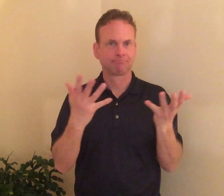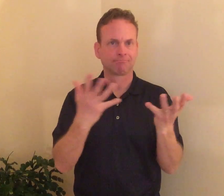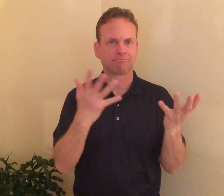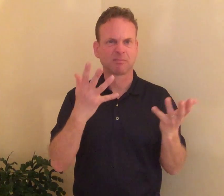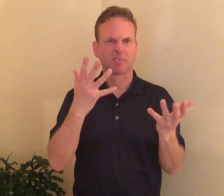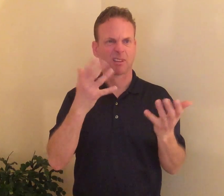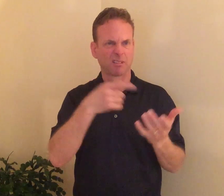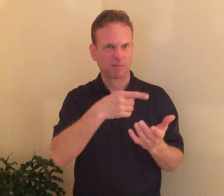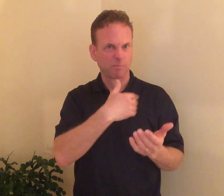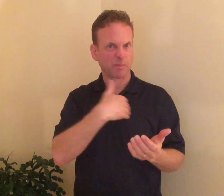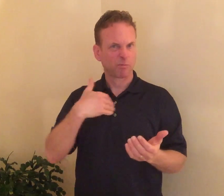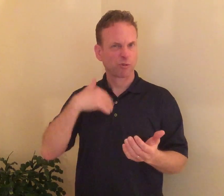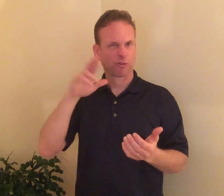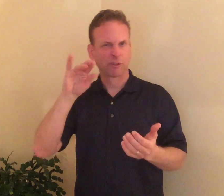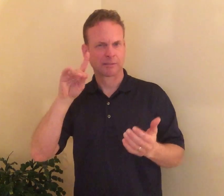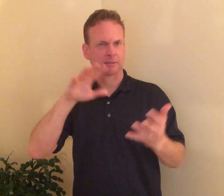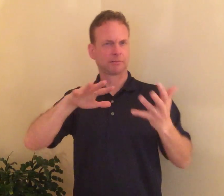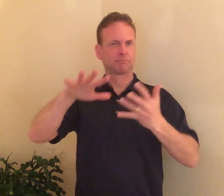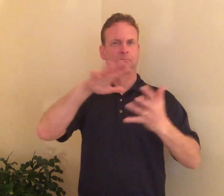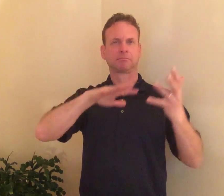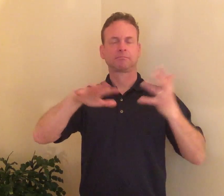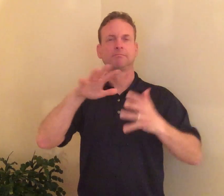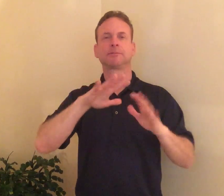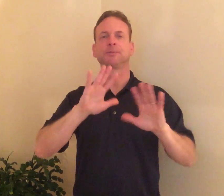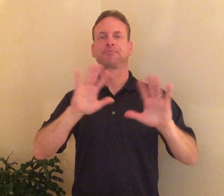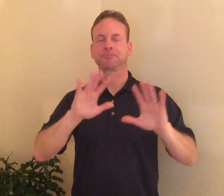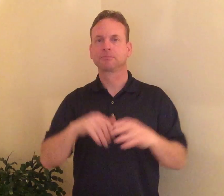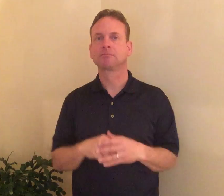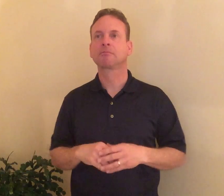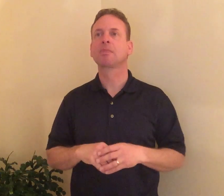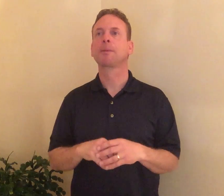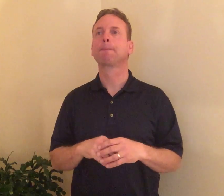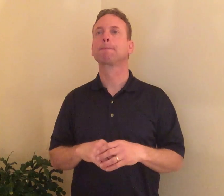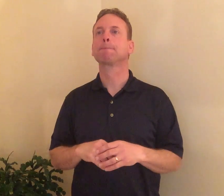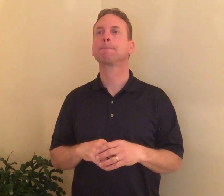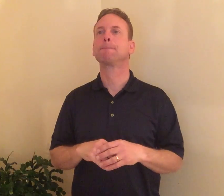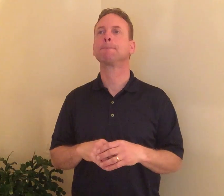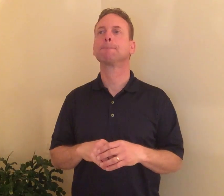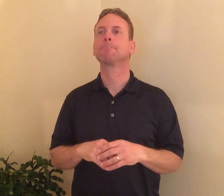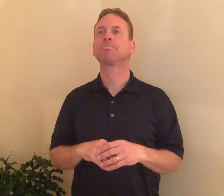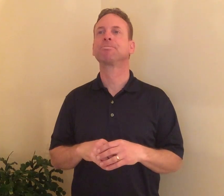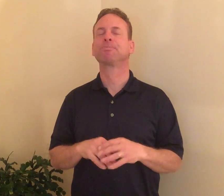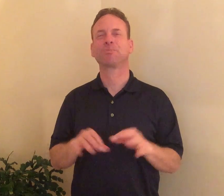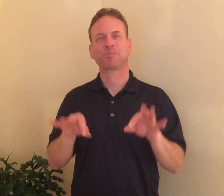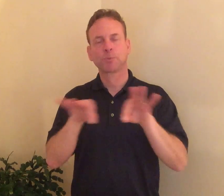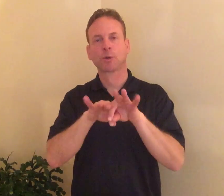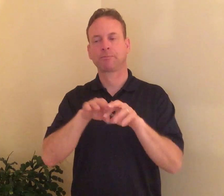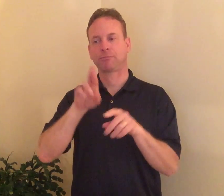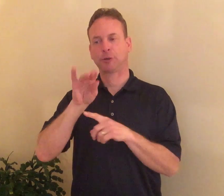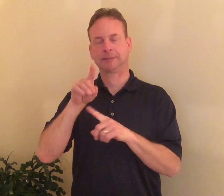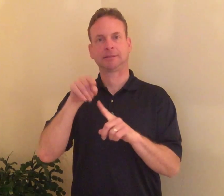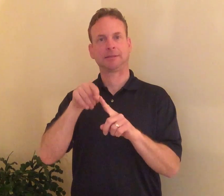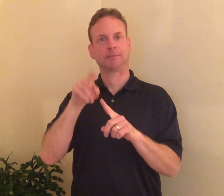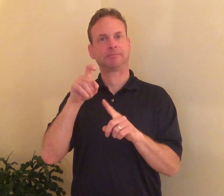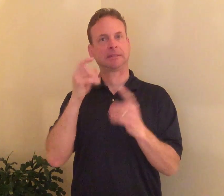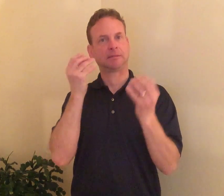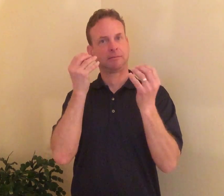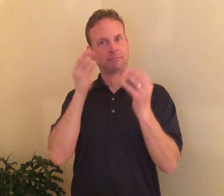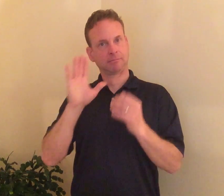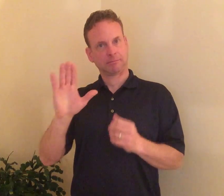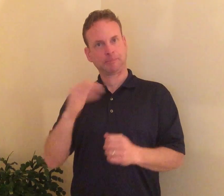may or may not be members of RID. So, it is important that RID examine its own